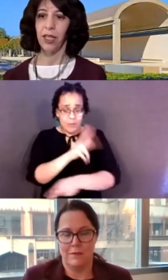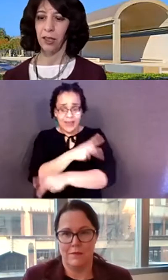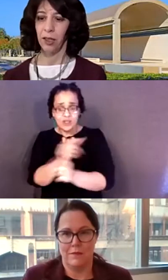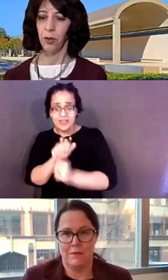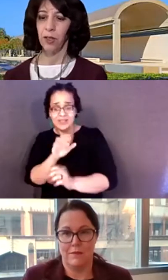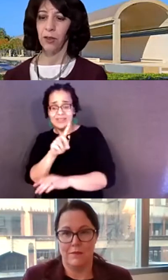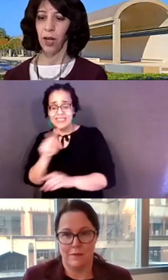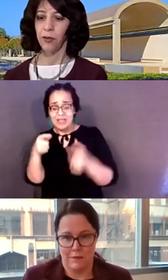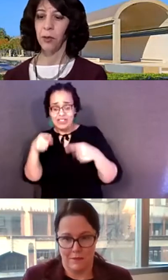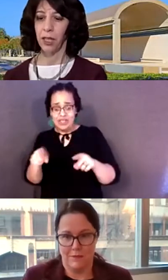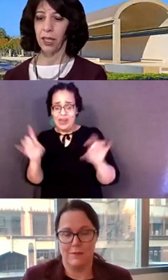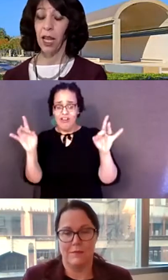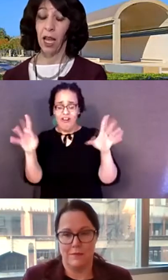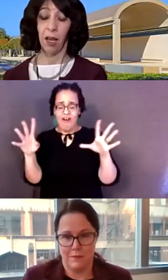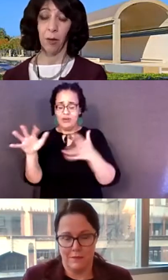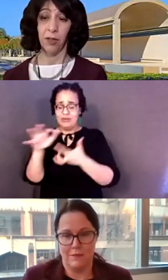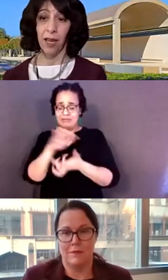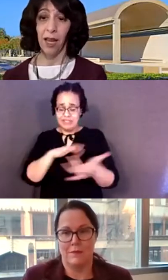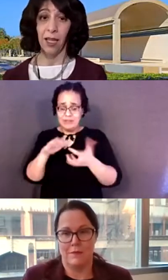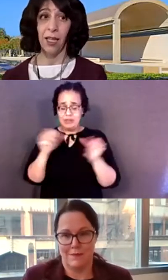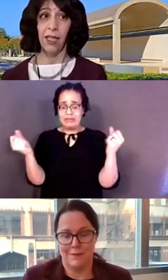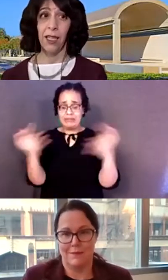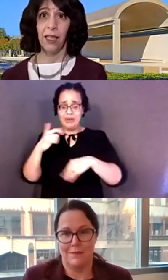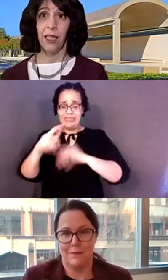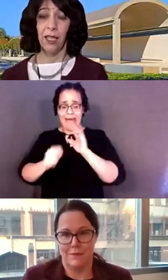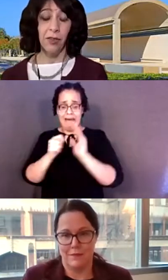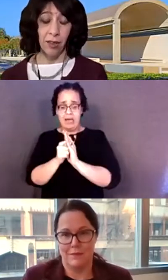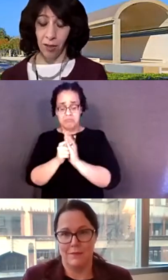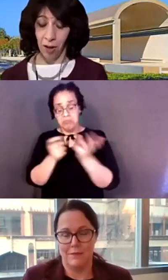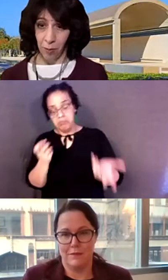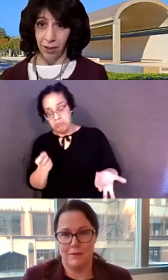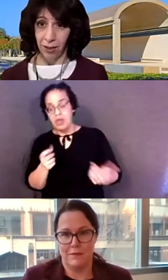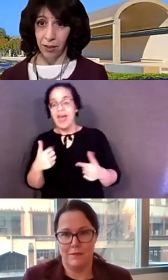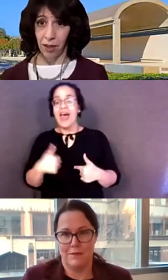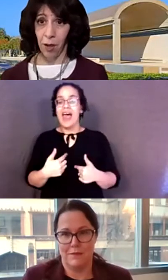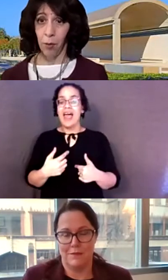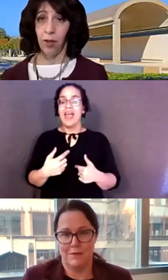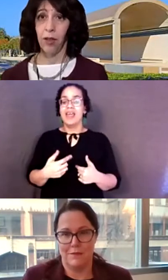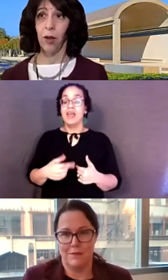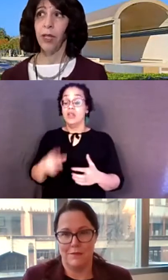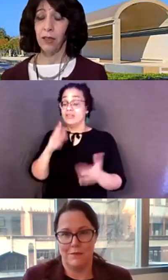and confusing for everybody? And I would say